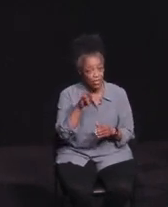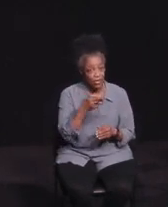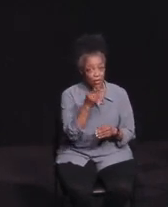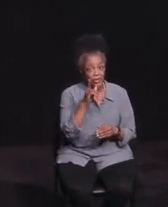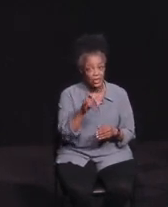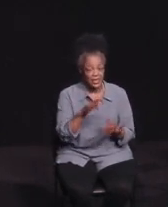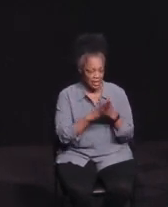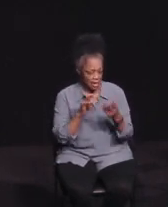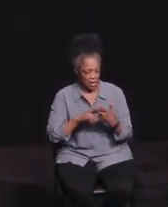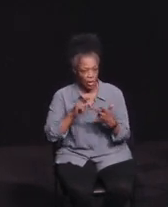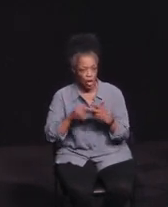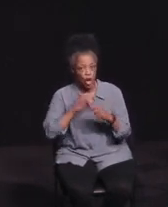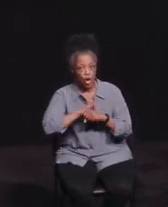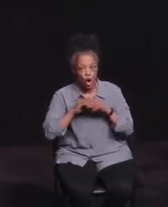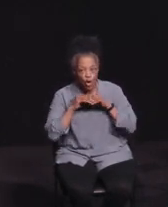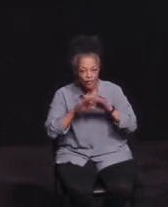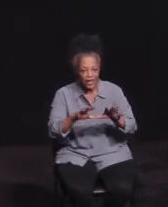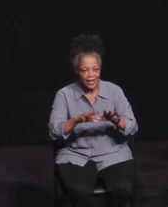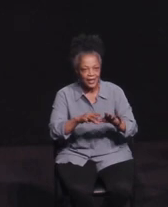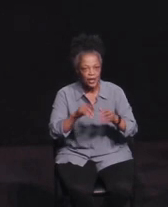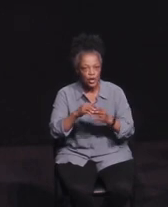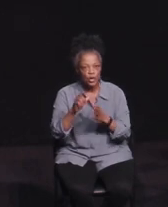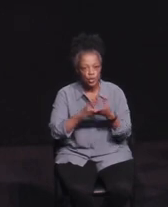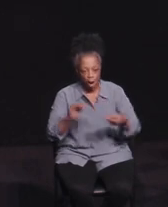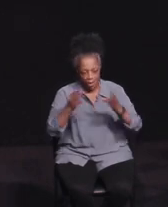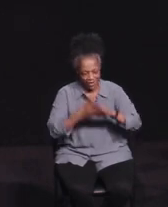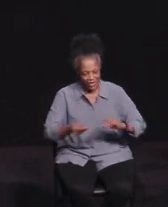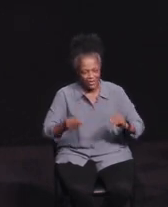Chronicles: A Comics Anthology," and many, many others.